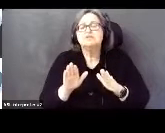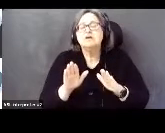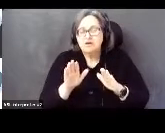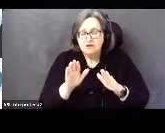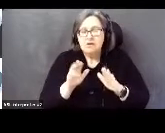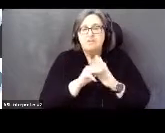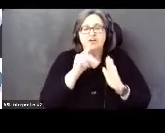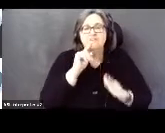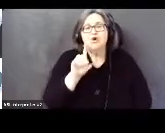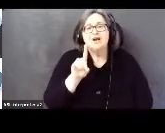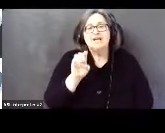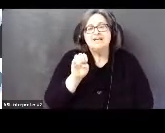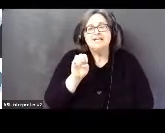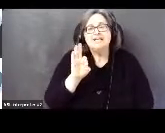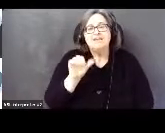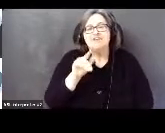the system if folks are coming into